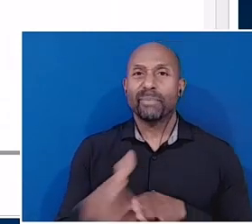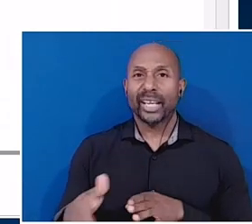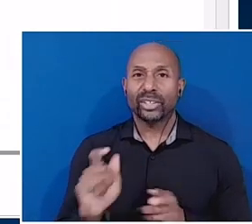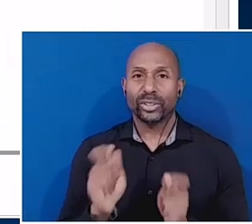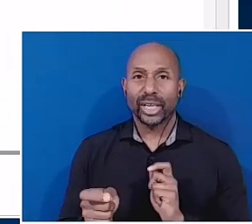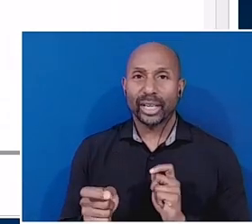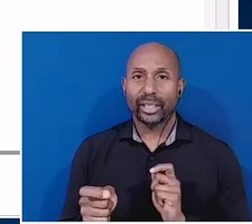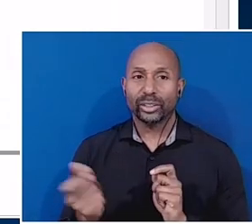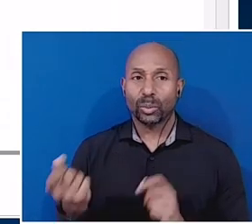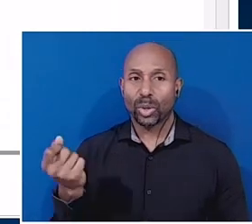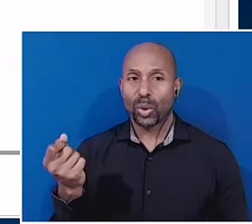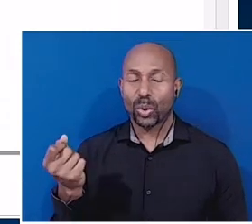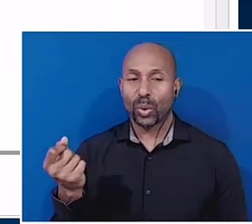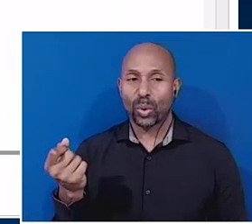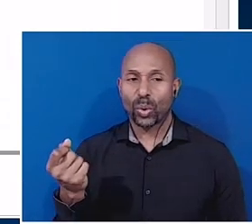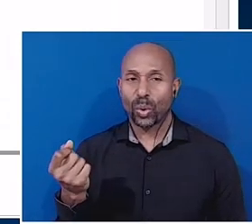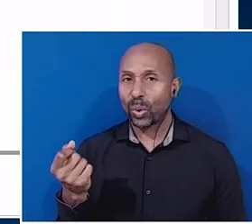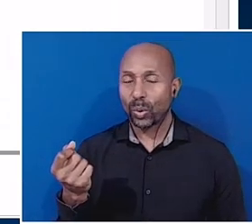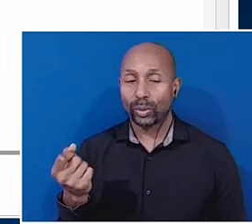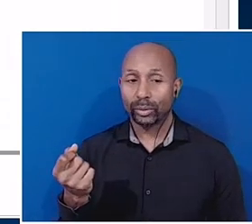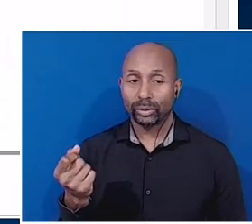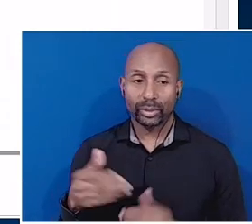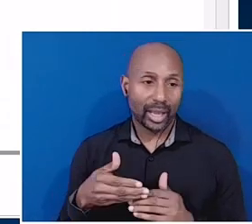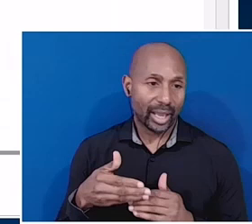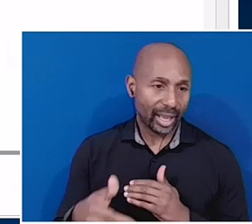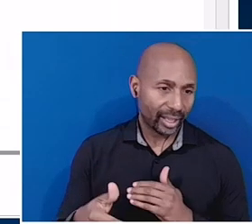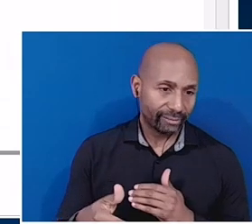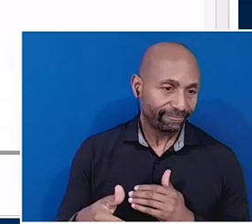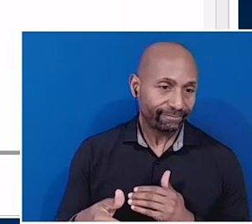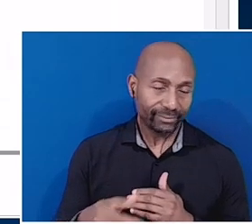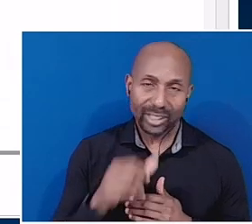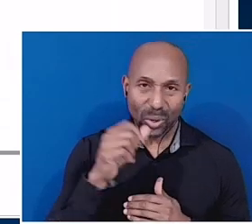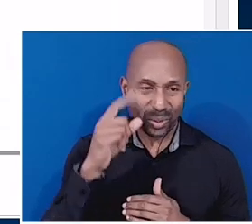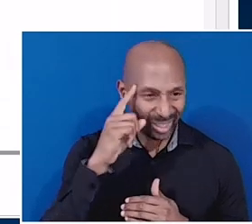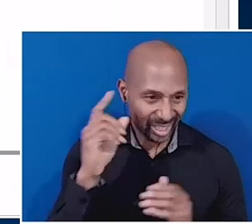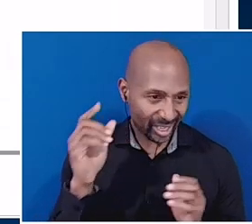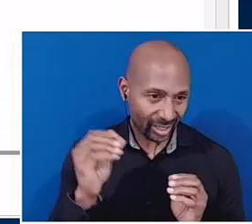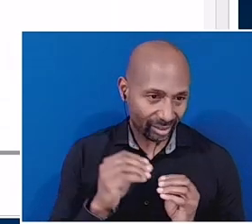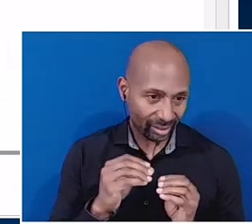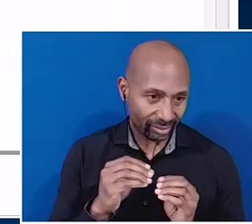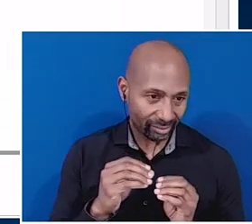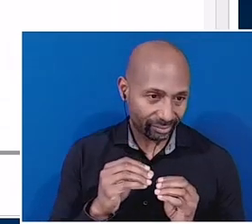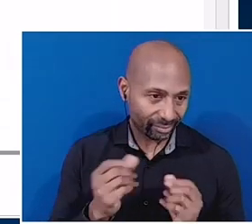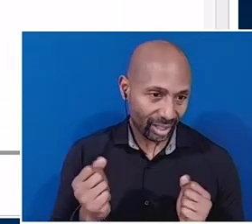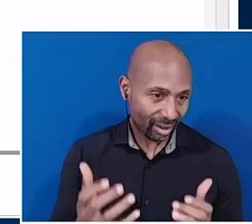think there's much after 26. So if you want to include in your